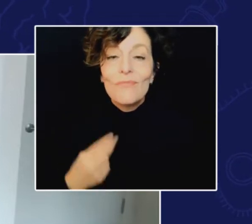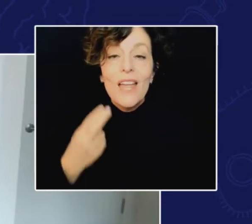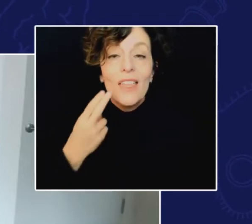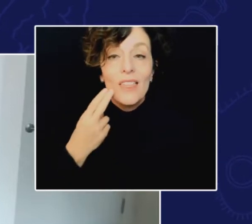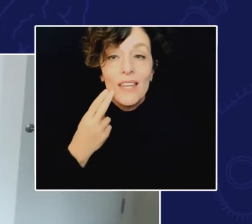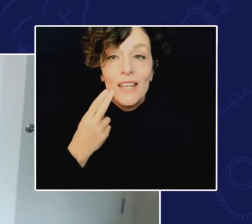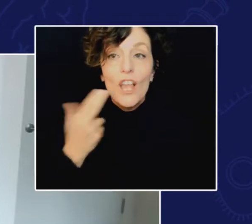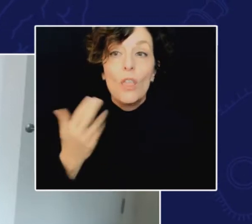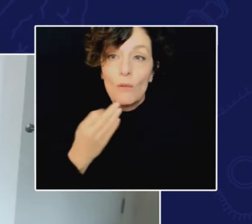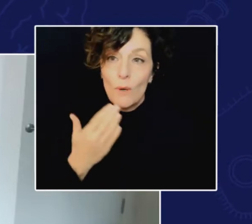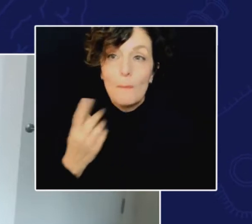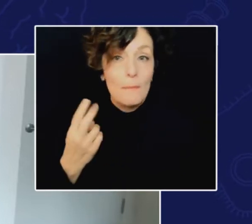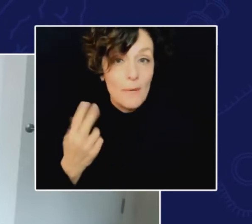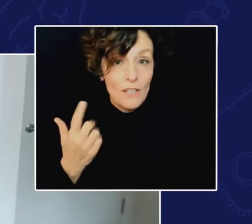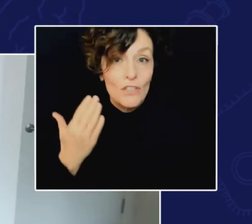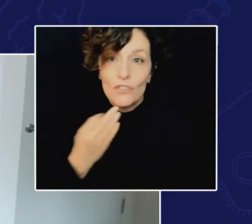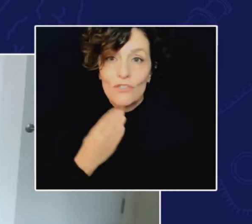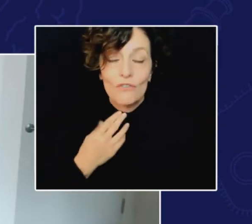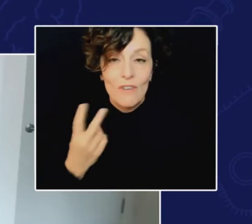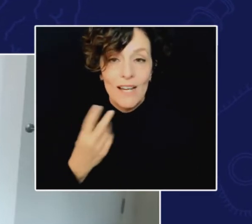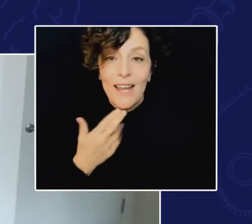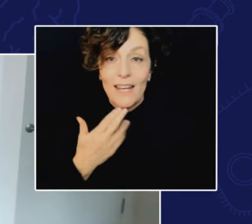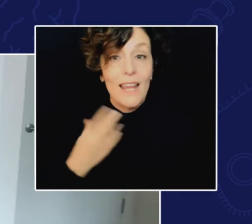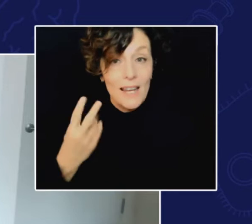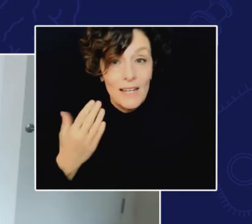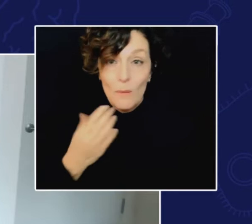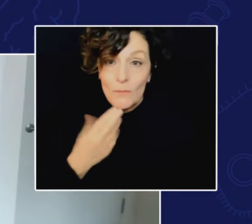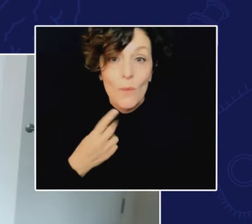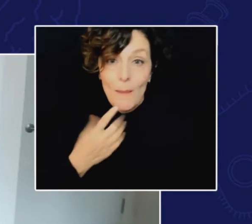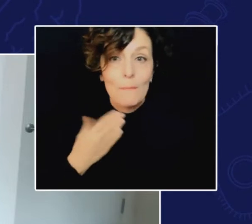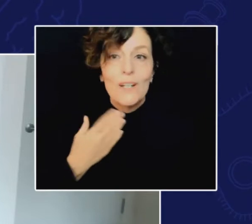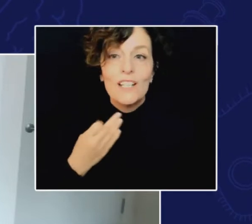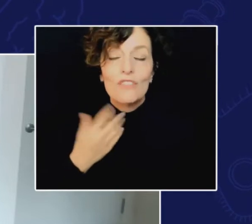The... through medical training, and getting up to that point,